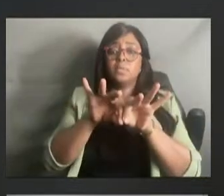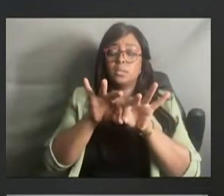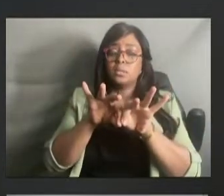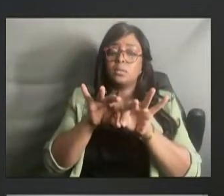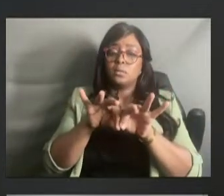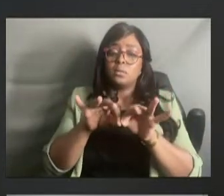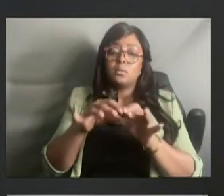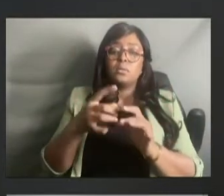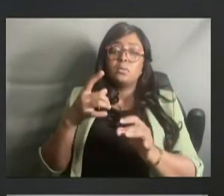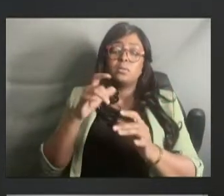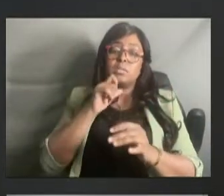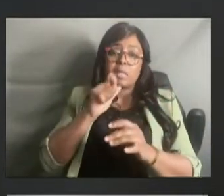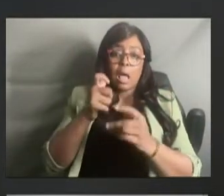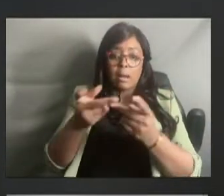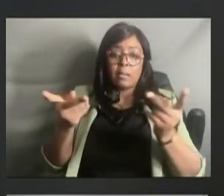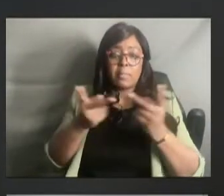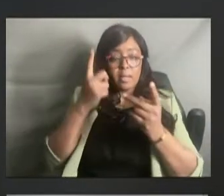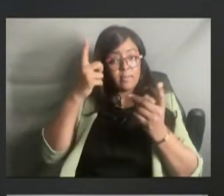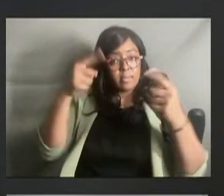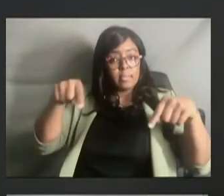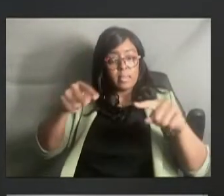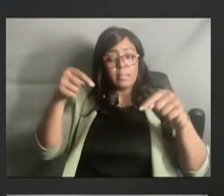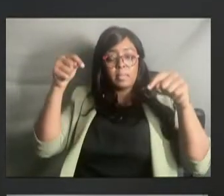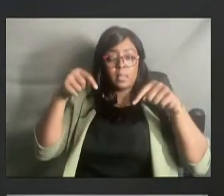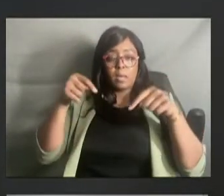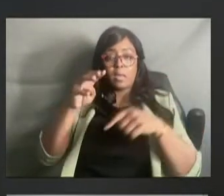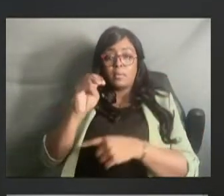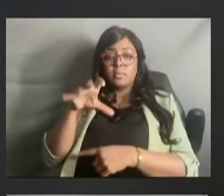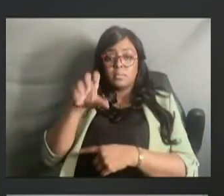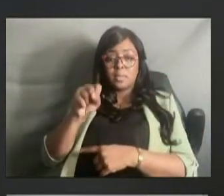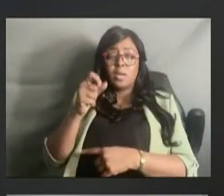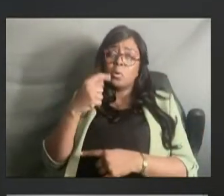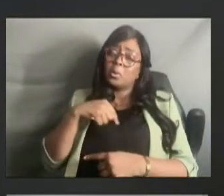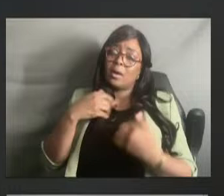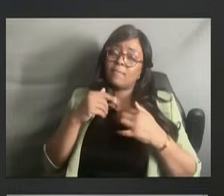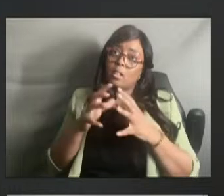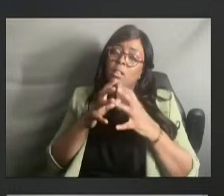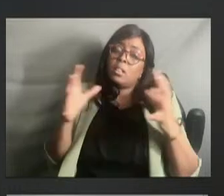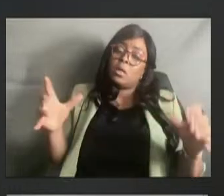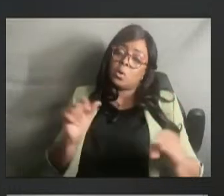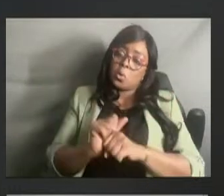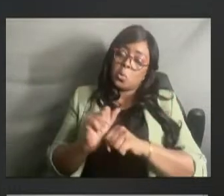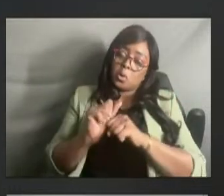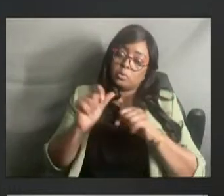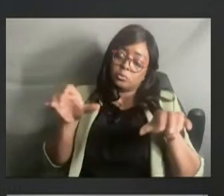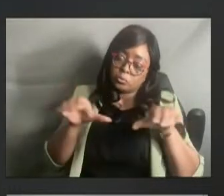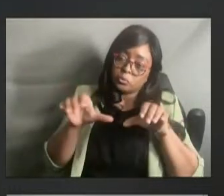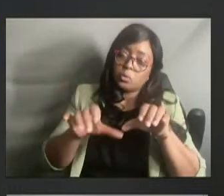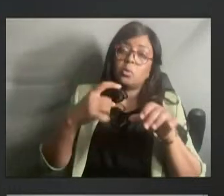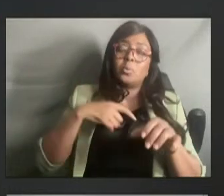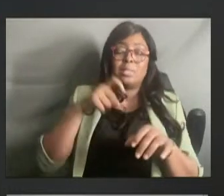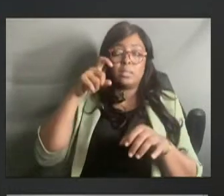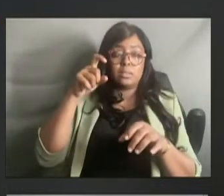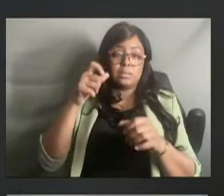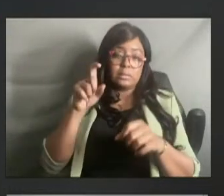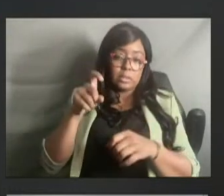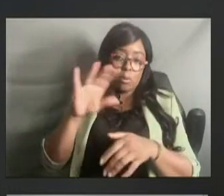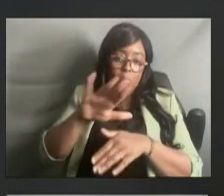aren't aren't valuable or aren't important and that there's not a place for them in M.c.p.s